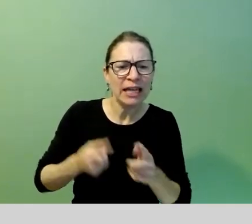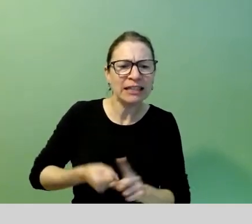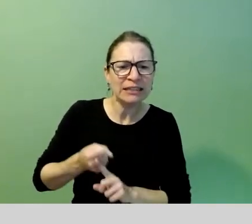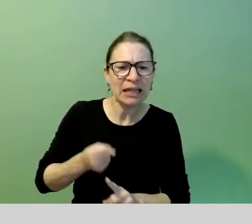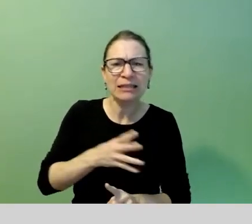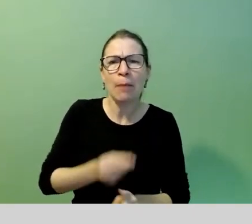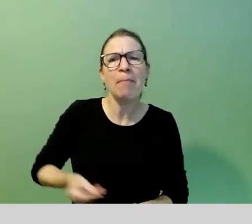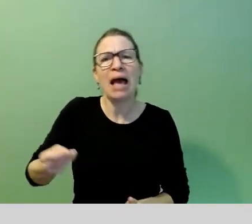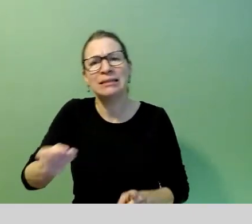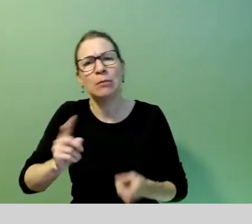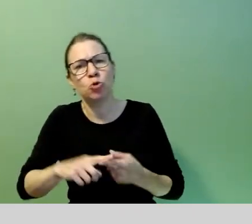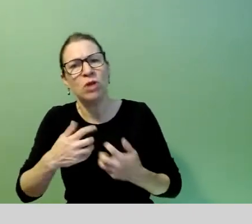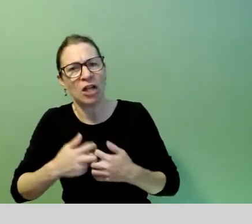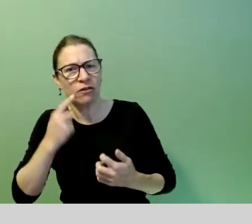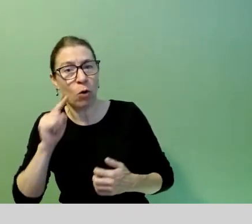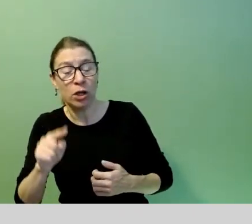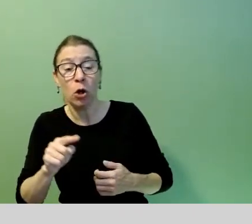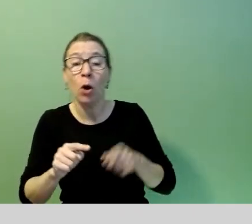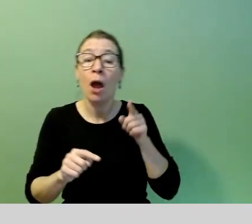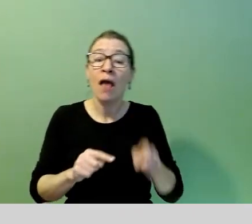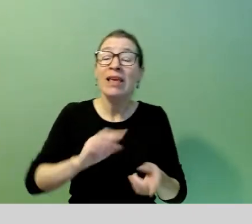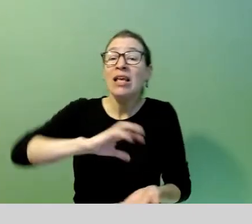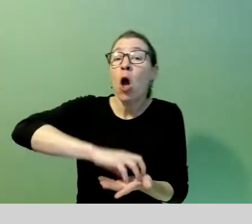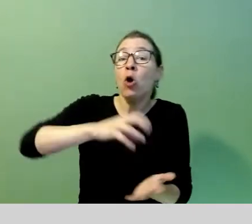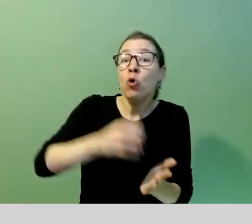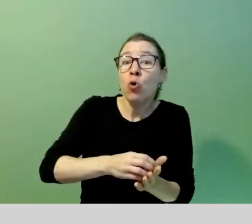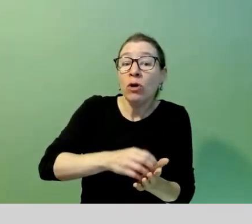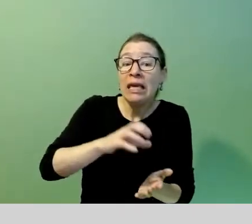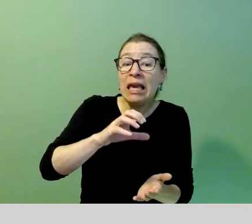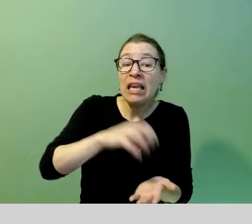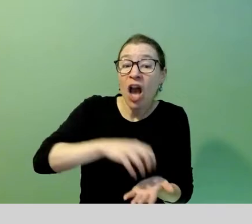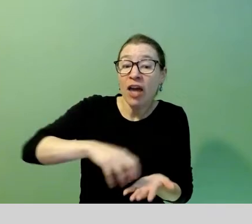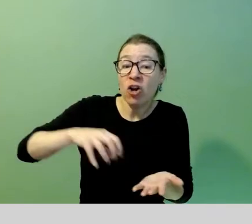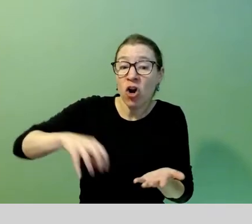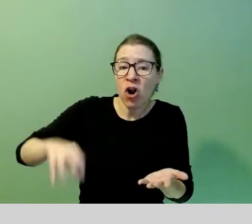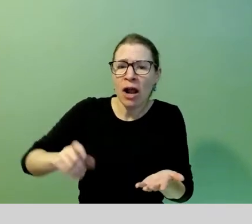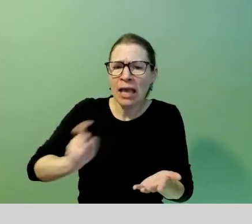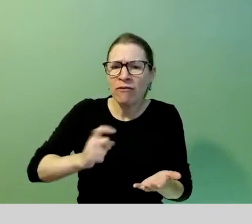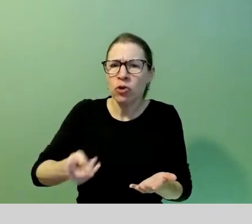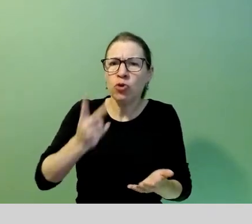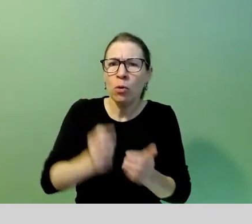The briefcase cookie cutter gave us the two most important ones, the starting scene, and a title.